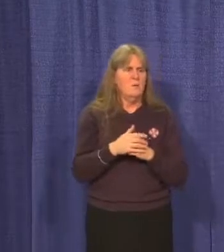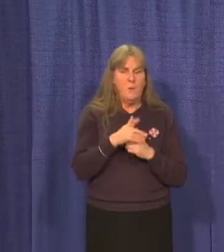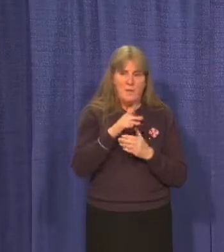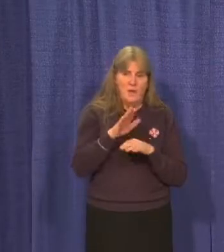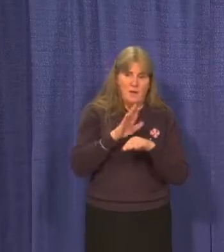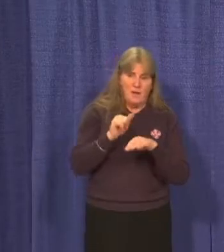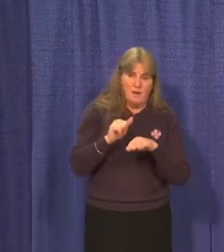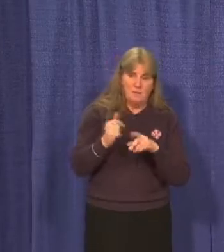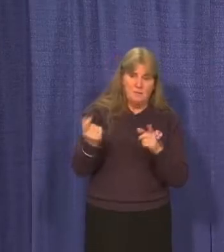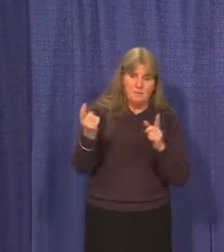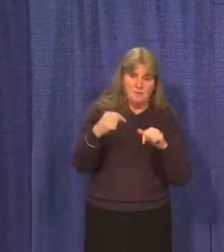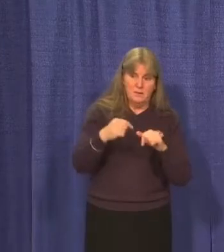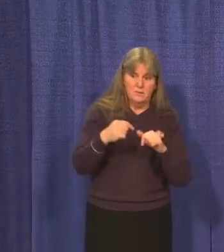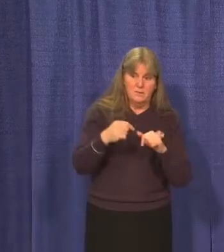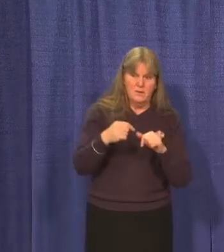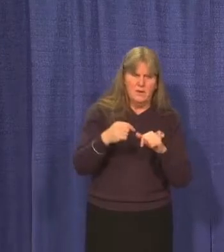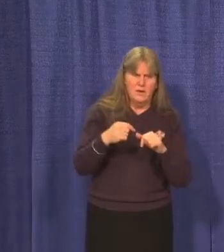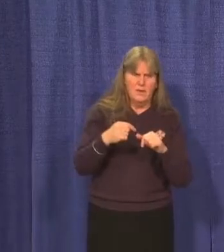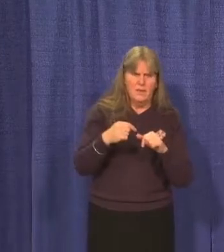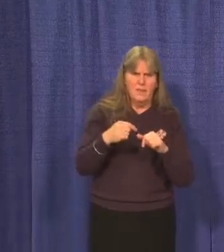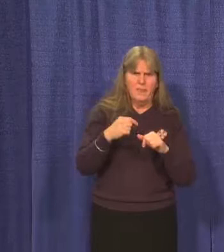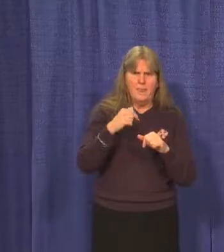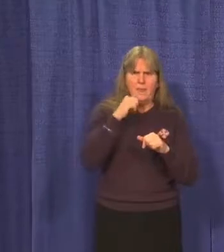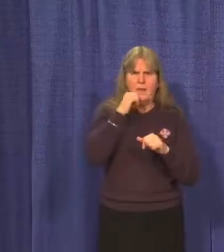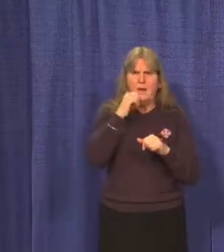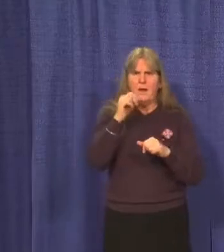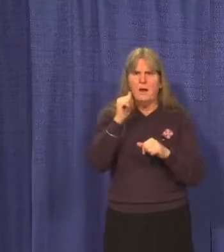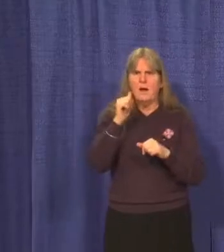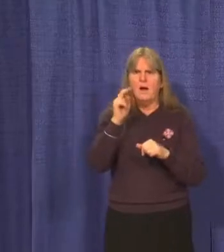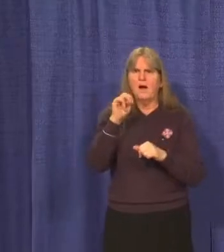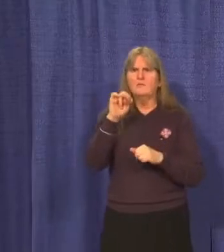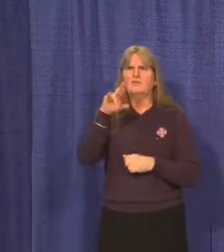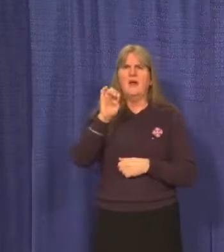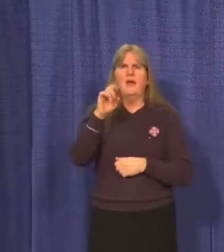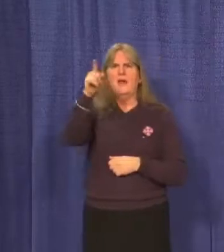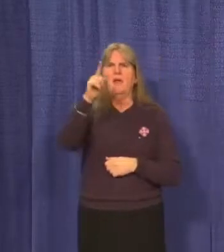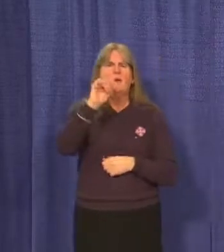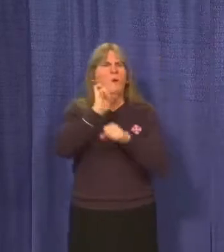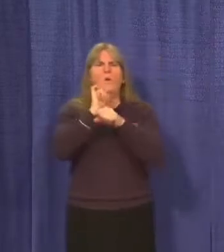Okay, I think you're putting Andre out of a job here...